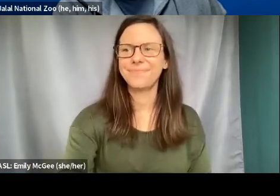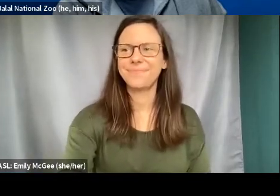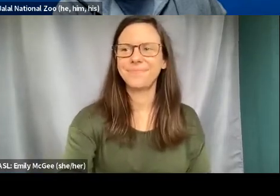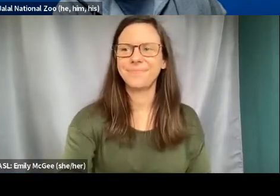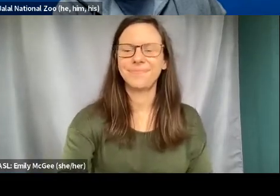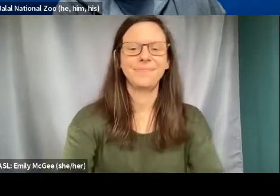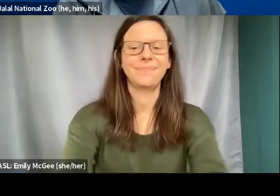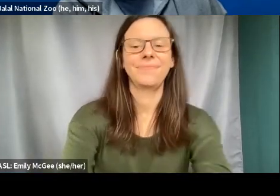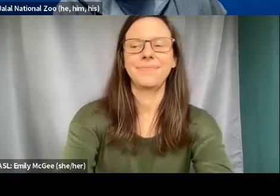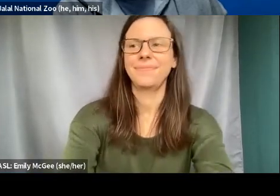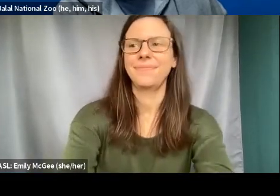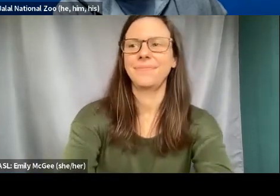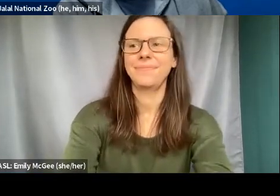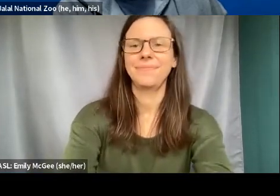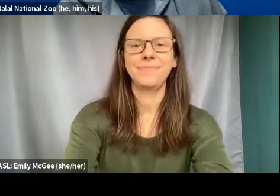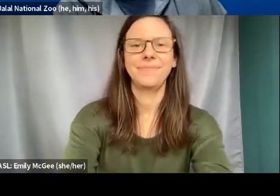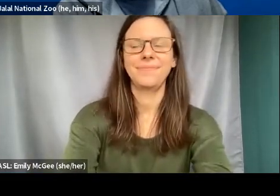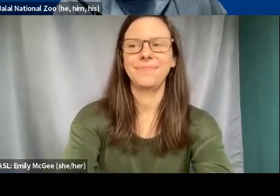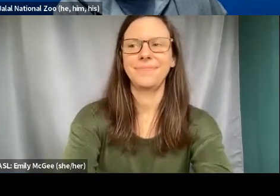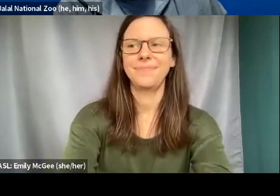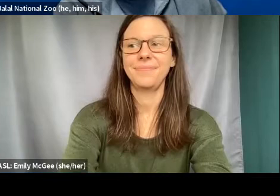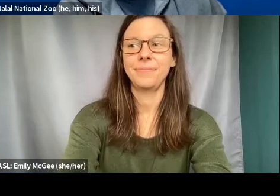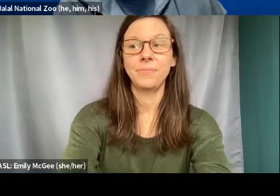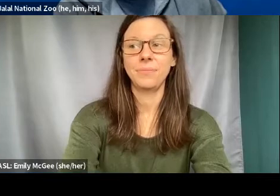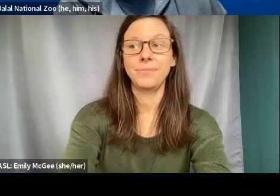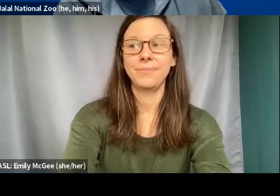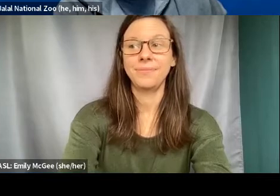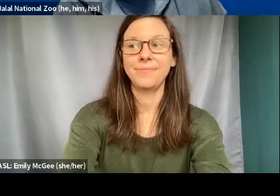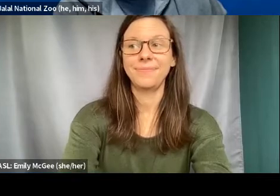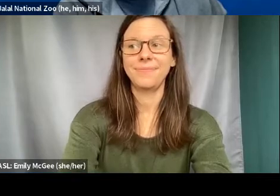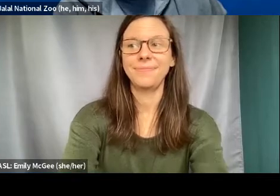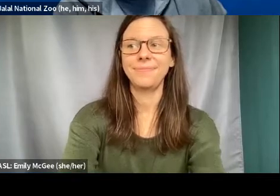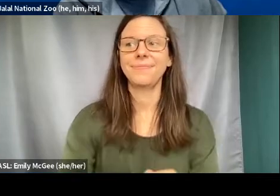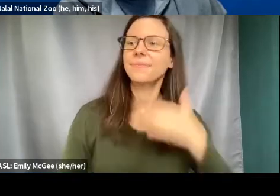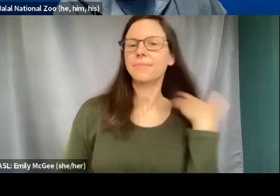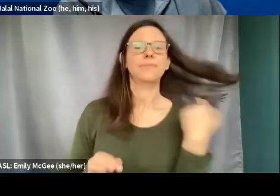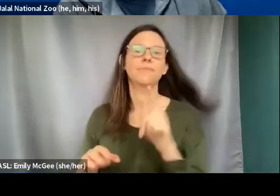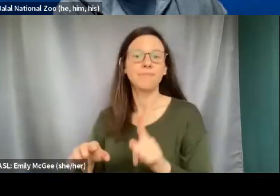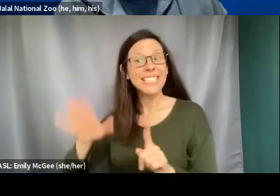All right. Jalal, it looks like our answers are pretty evenly split amongst the four factors